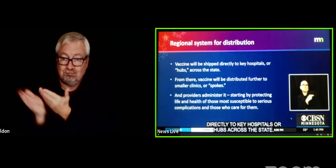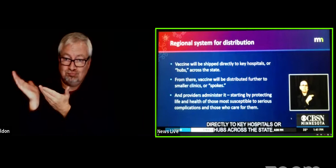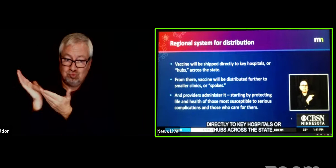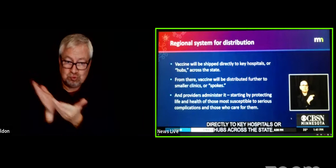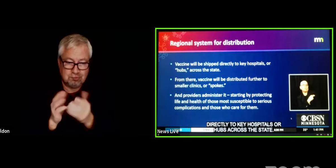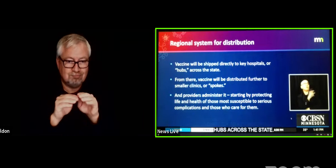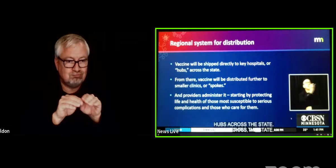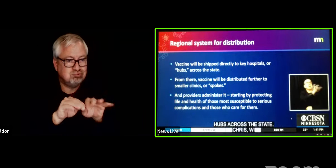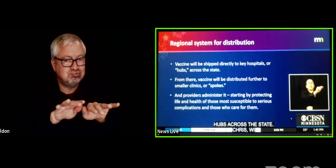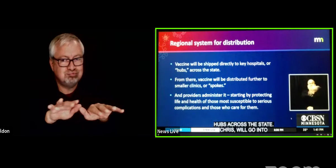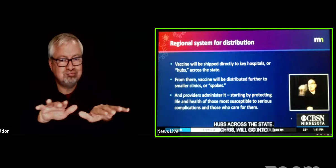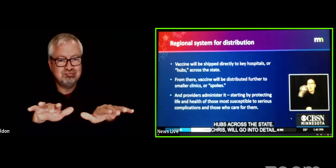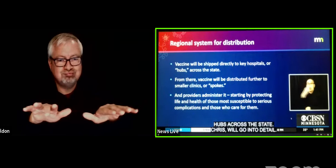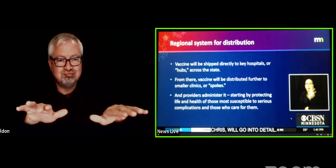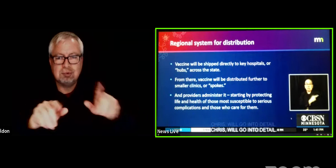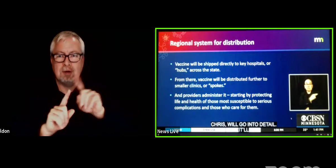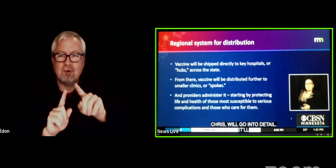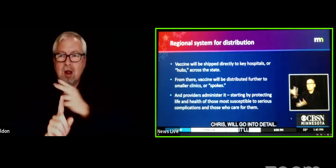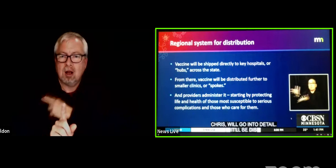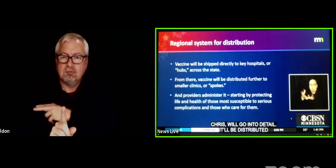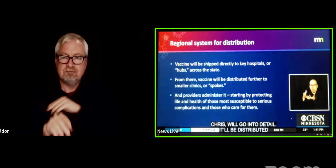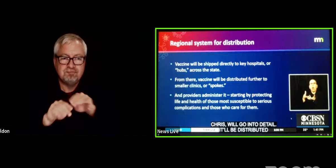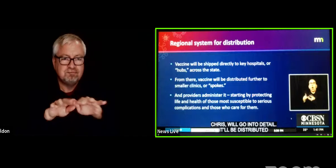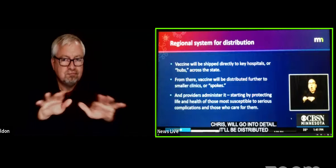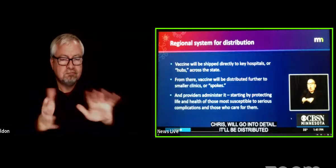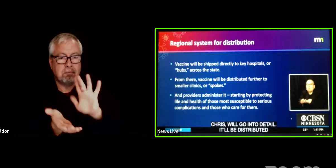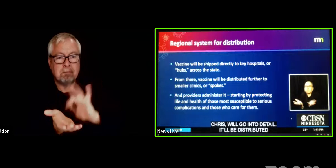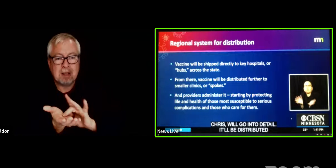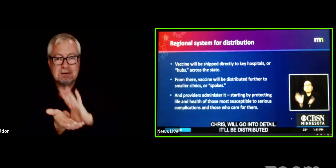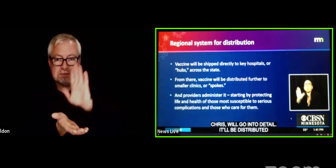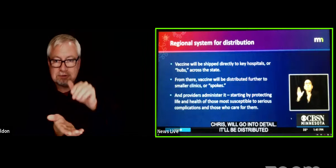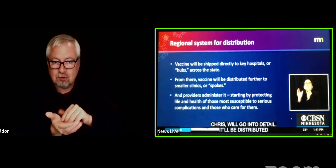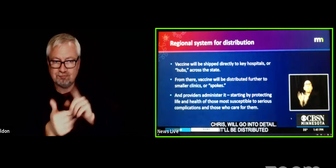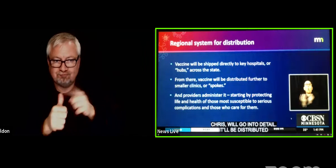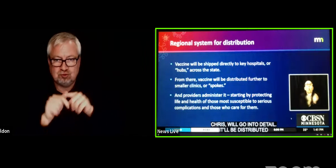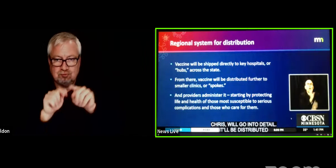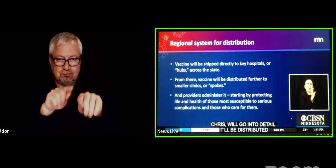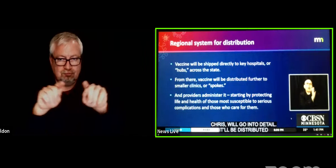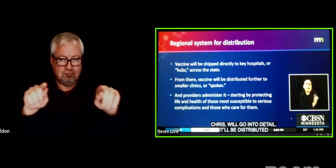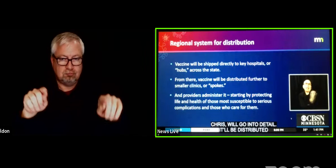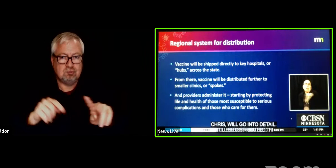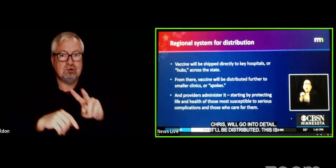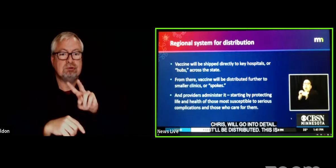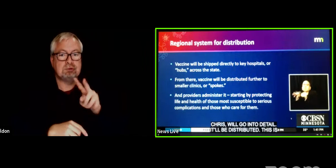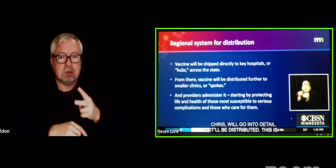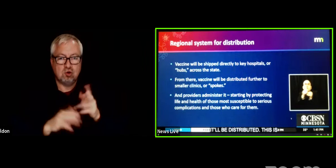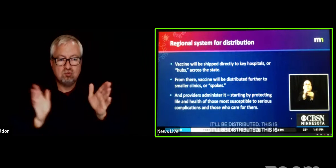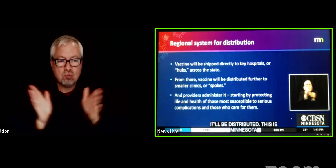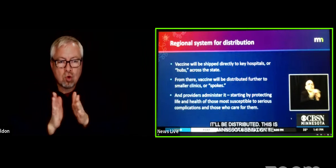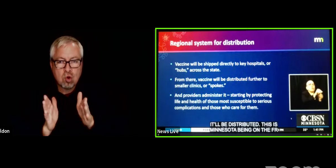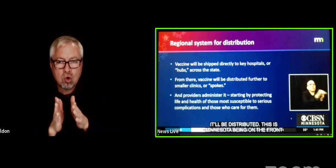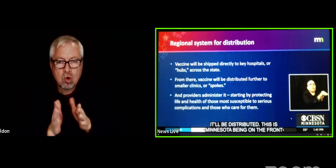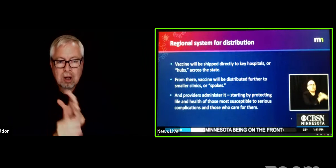OR SPOKES. THIS IS MINNESOTA BEING ON THE FRONT END AND PRIORITIZING THIS. THOSE HUBS HAVE ULTRA COLD STORAGE FACILITY IN PLACE.